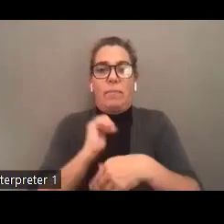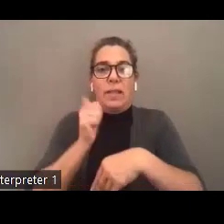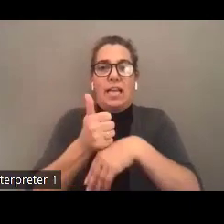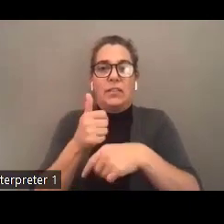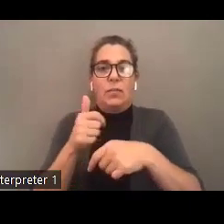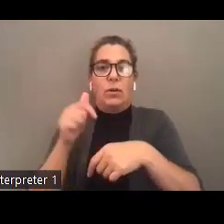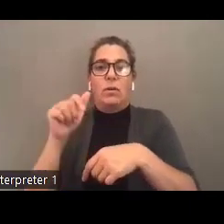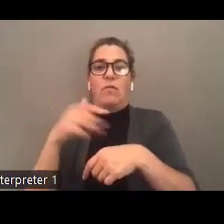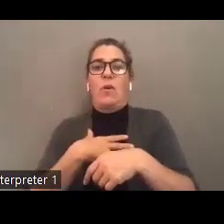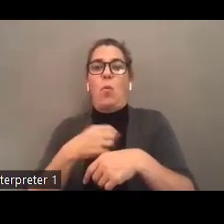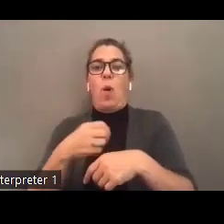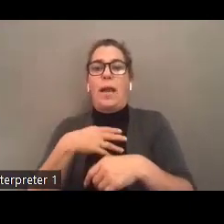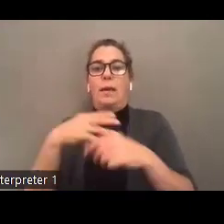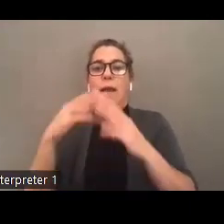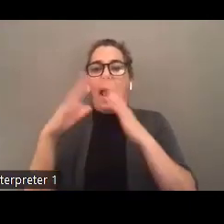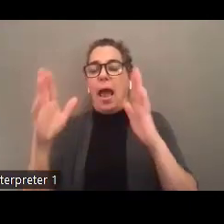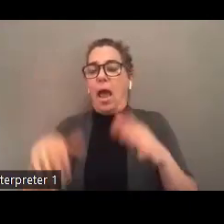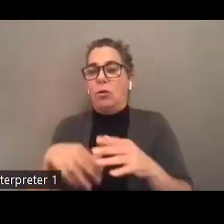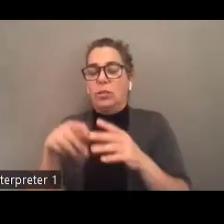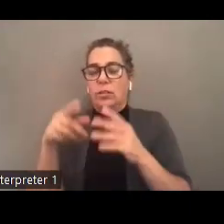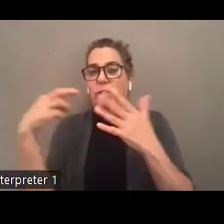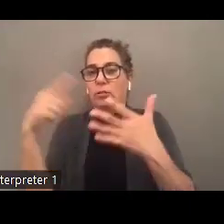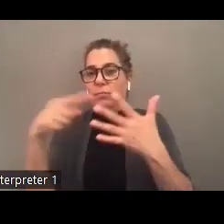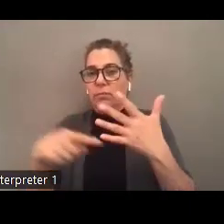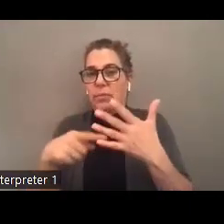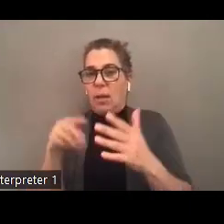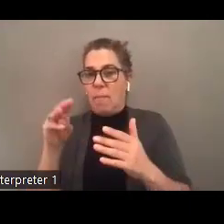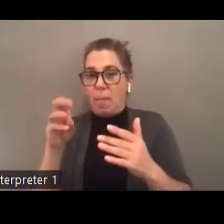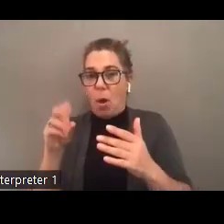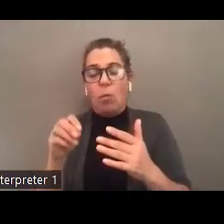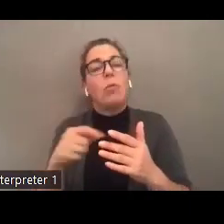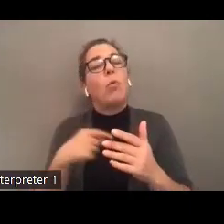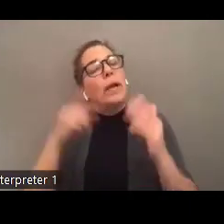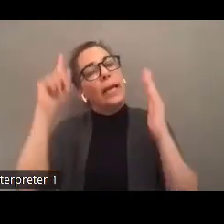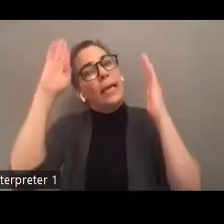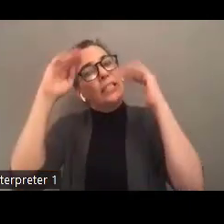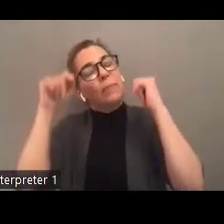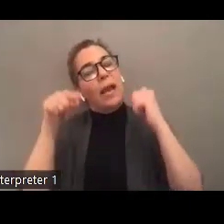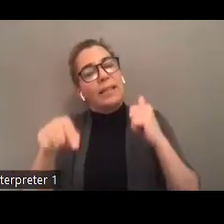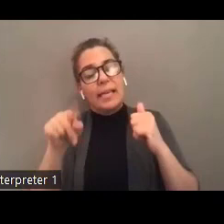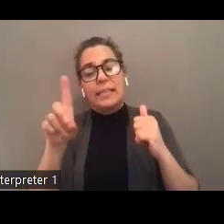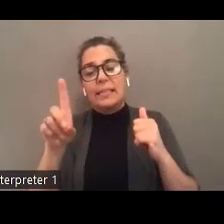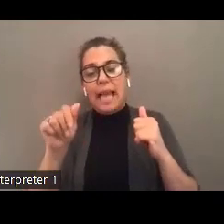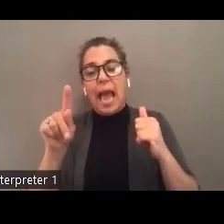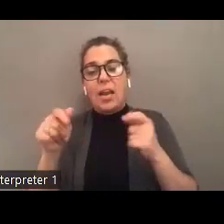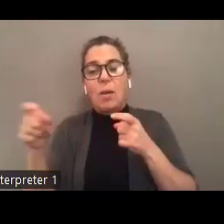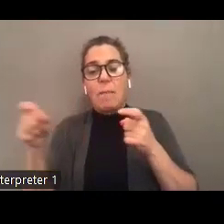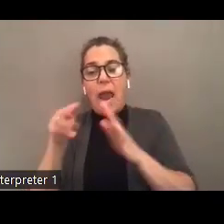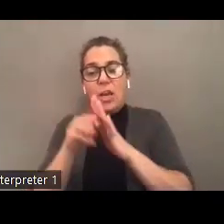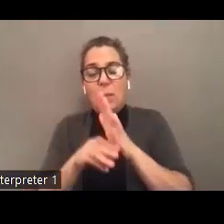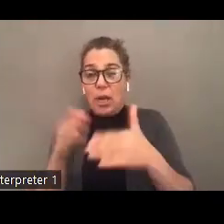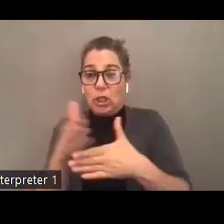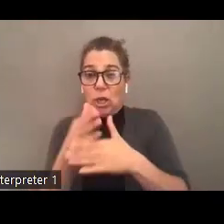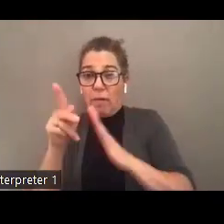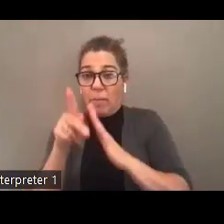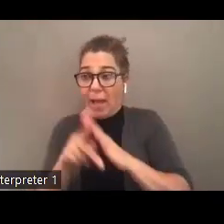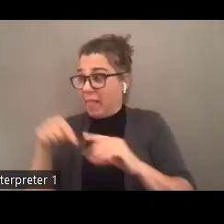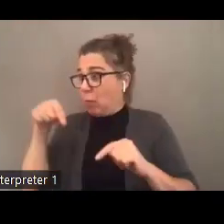What's important to know for today's conversation is that we anticipate that the data management and sharing policy that we're discussing in these webinars